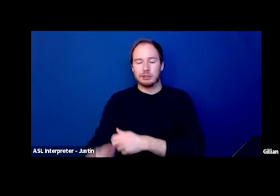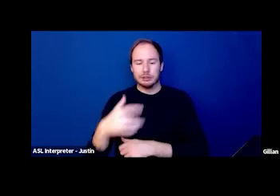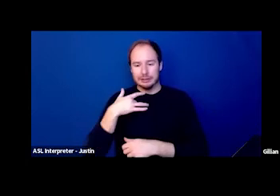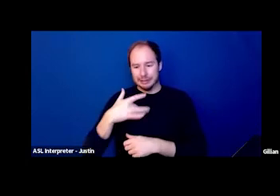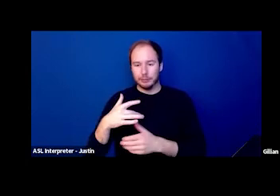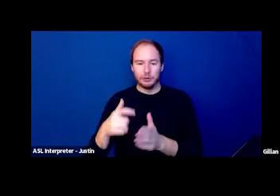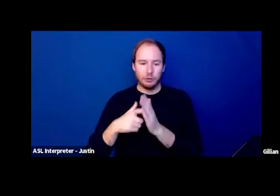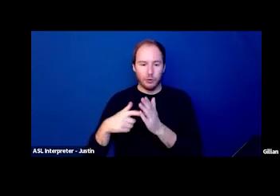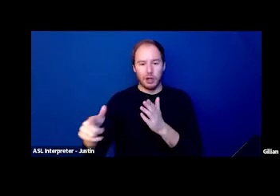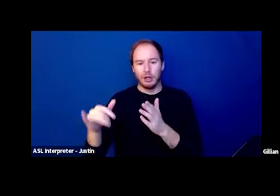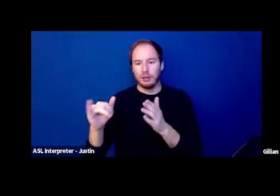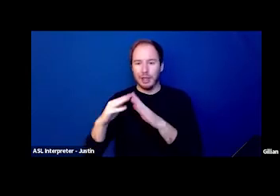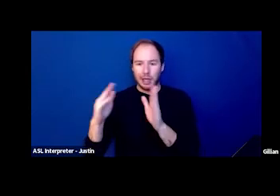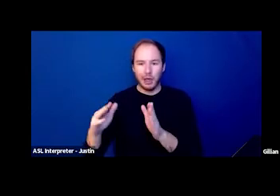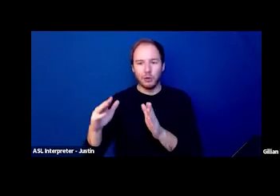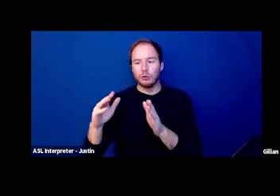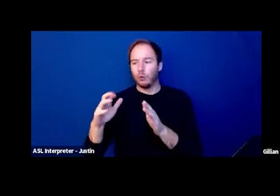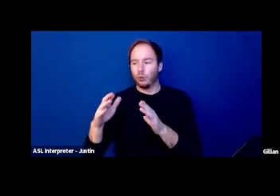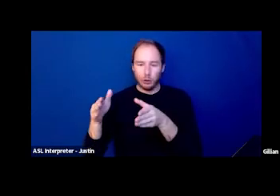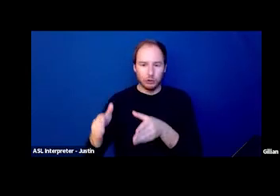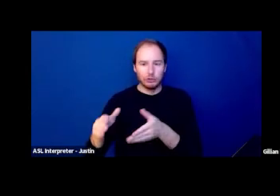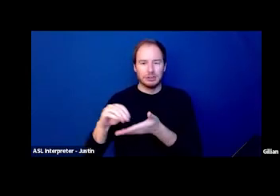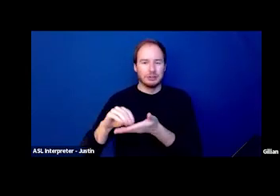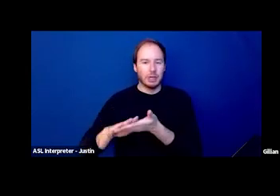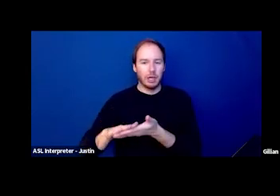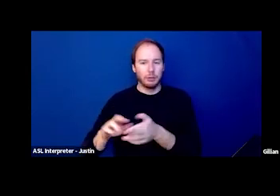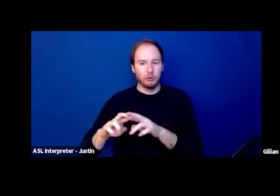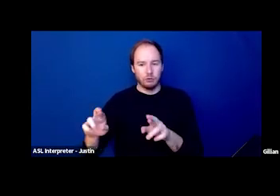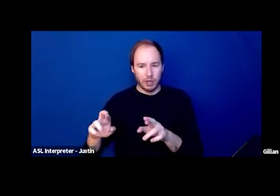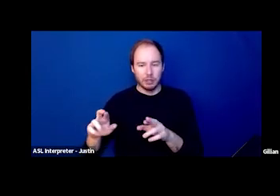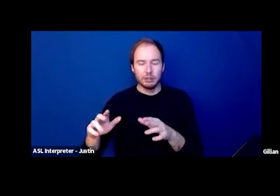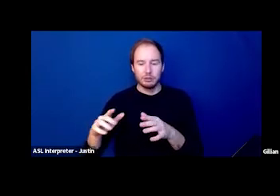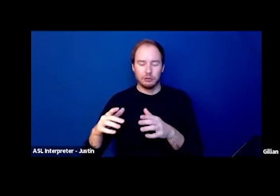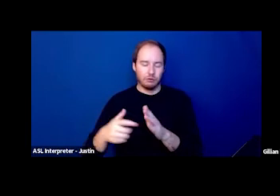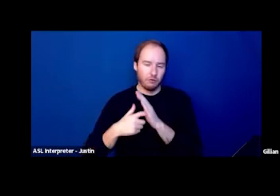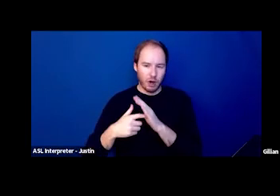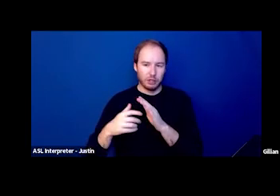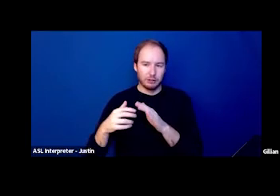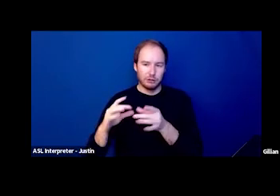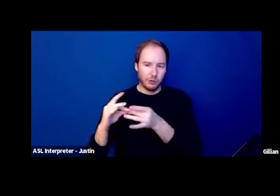what's often referred to as document ready and often requires coordination, again of the program participant,